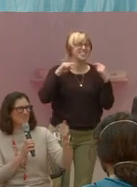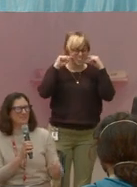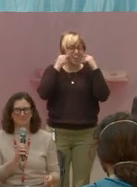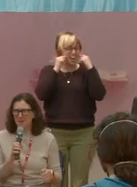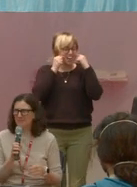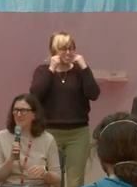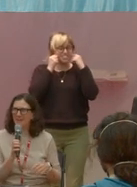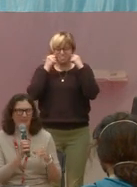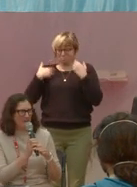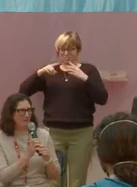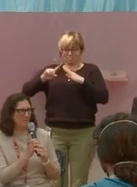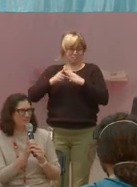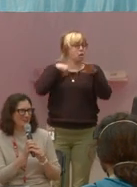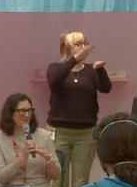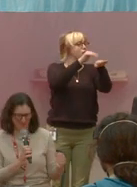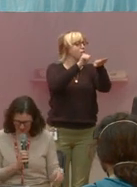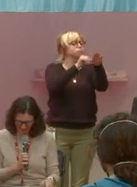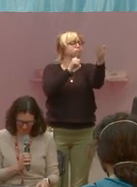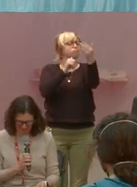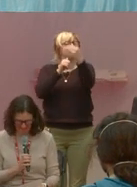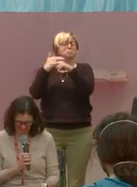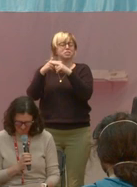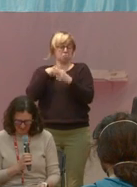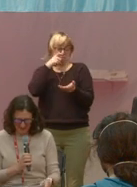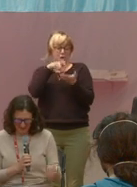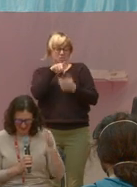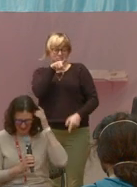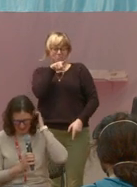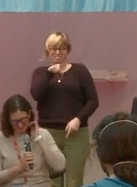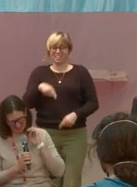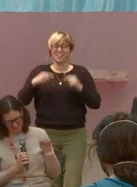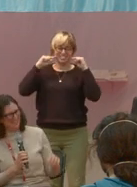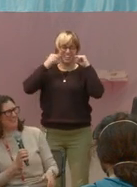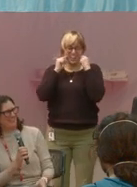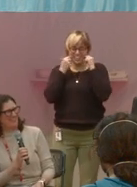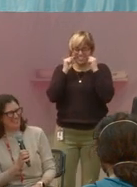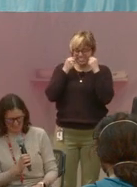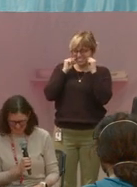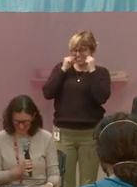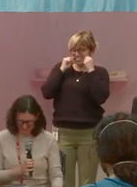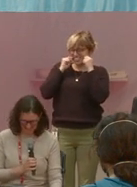I'm going to maybe start calling out a few people's names if I recognize you!